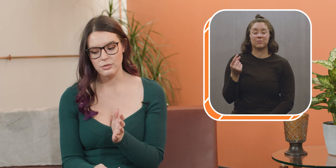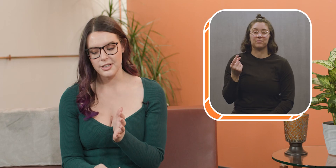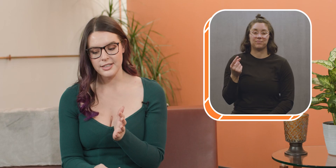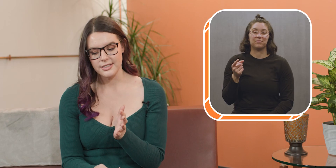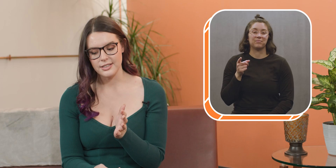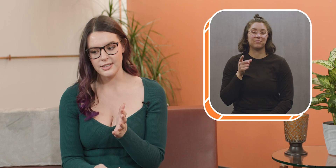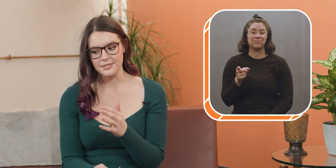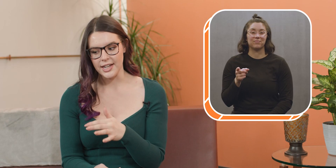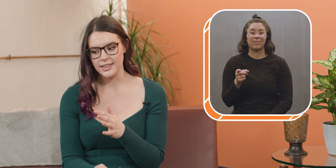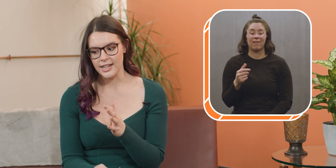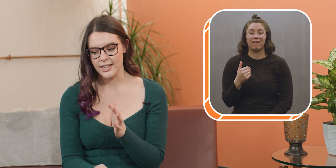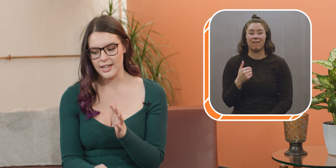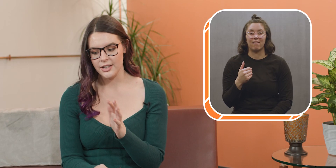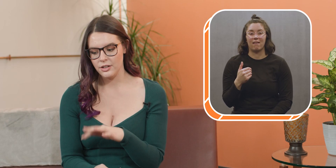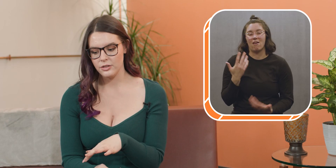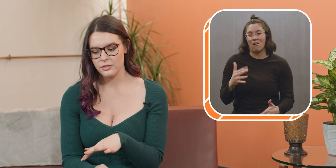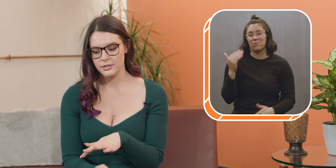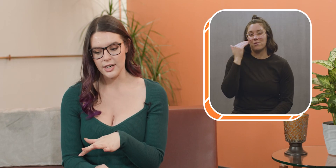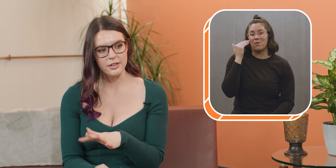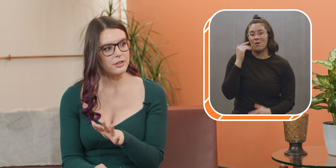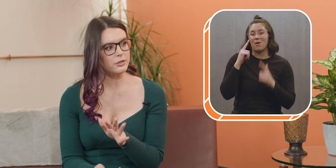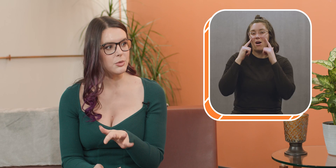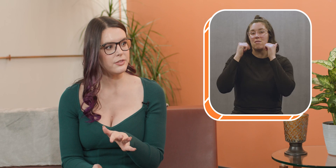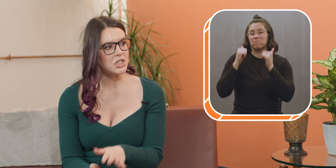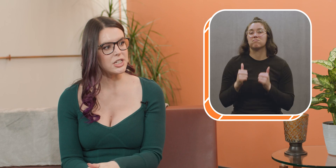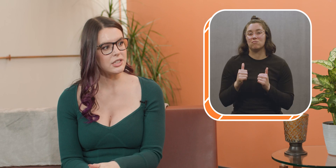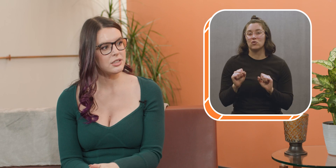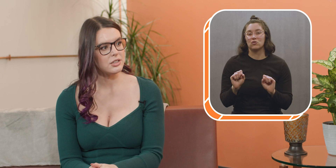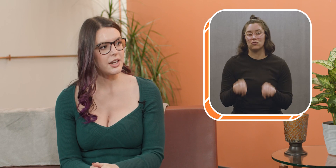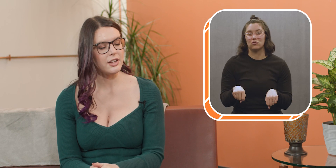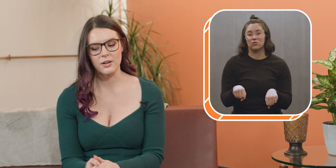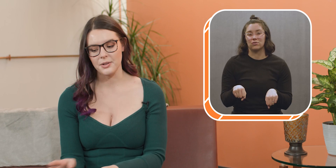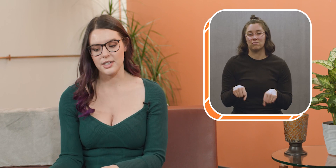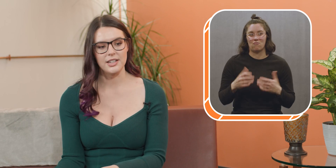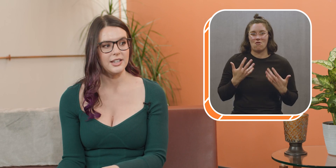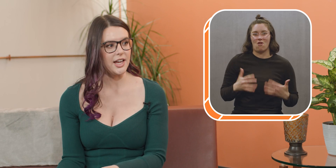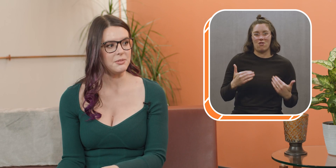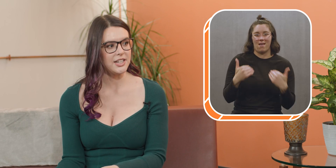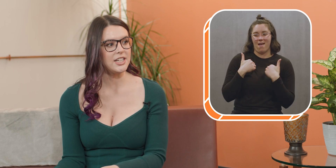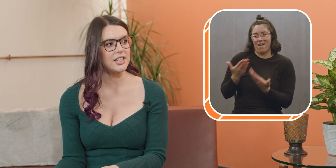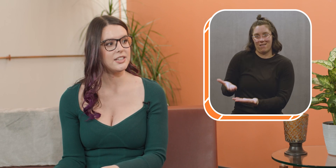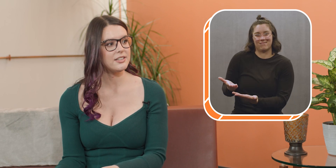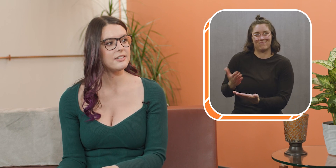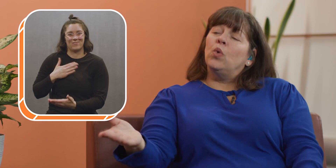was the fact that I knew that I could lose more vision and I already had what I needed.